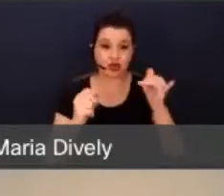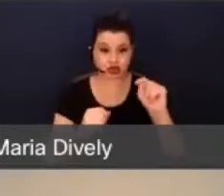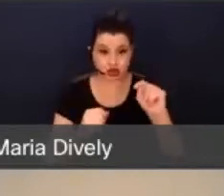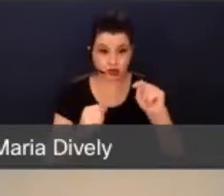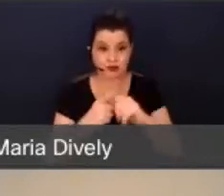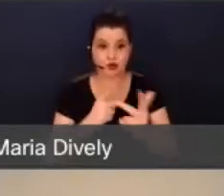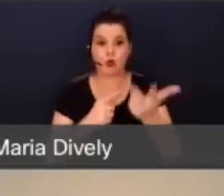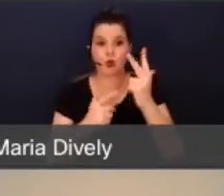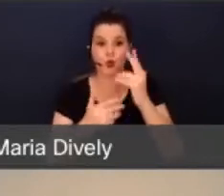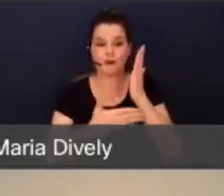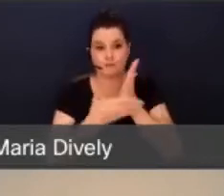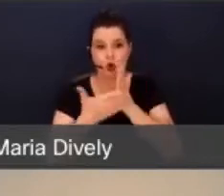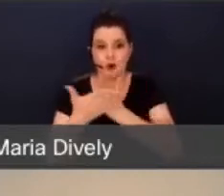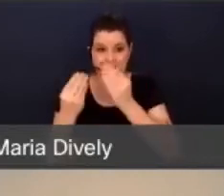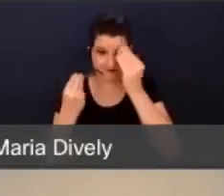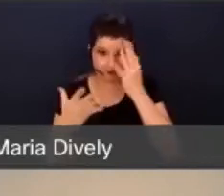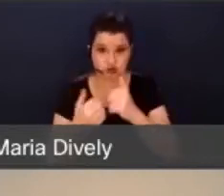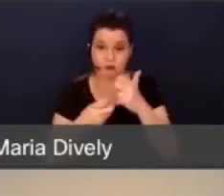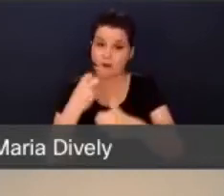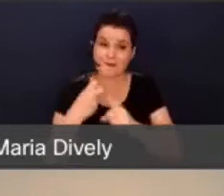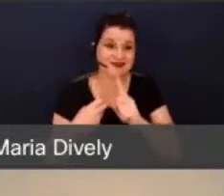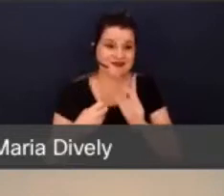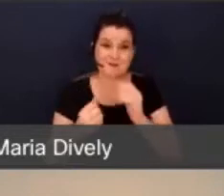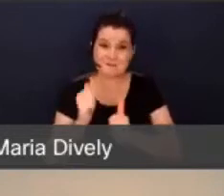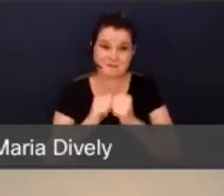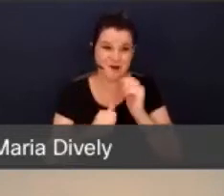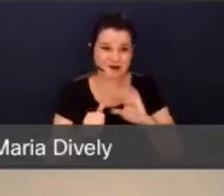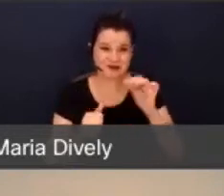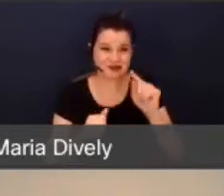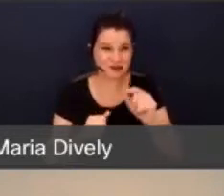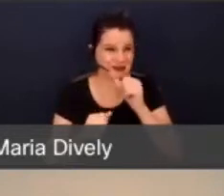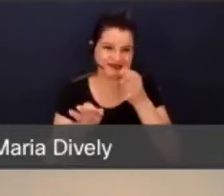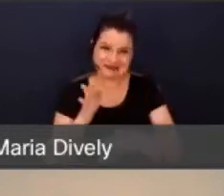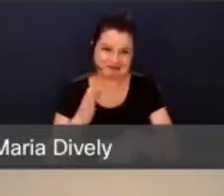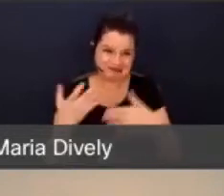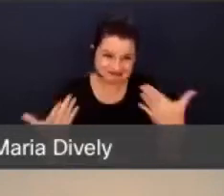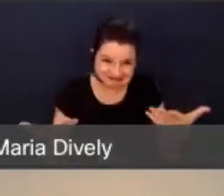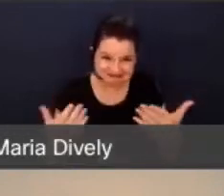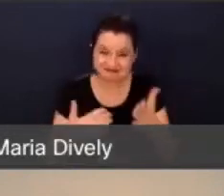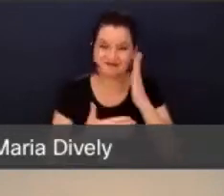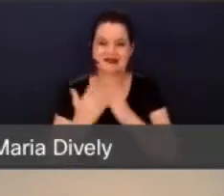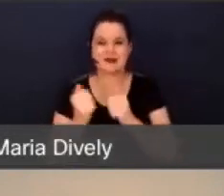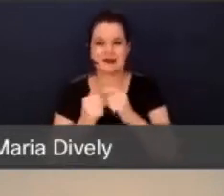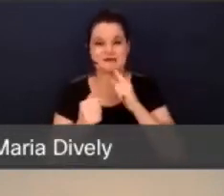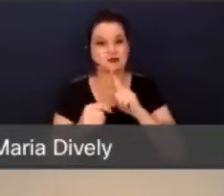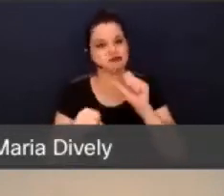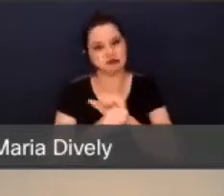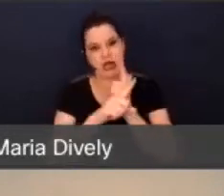those three pieces of information. The problem is most of our charts are not that simple. Um, some of them can be extremely complex.